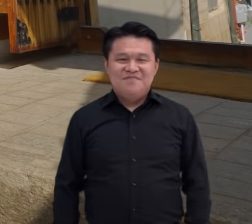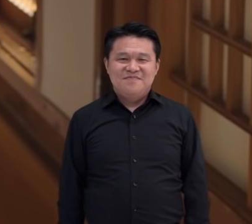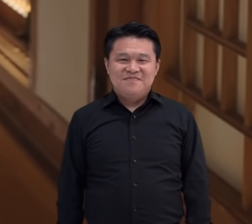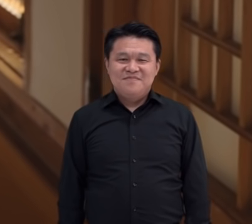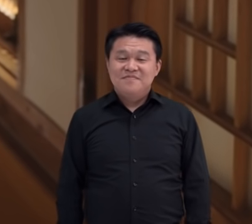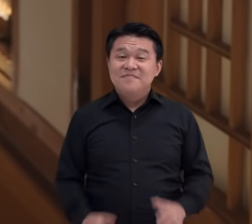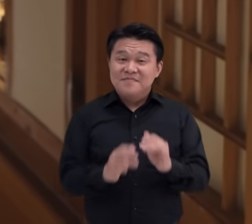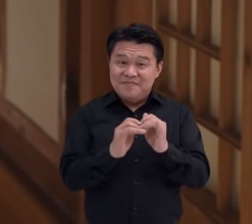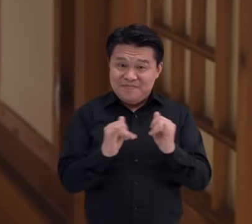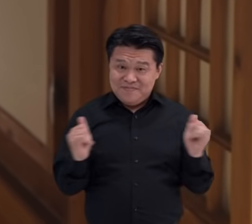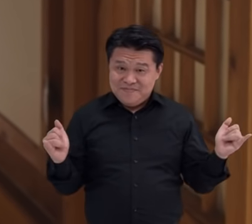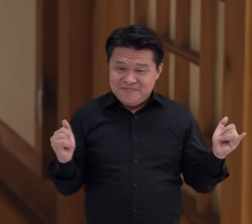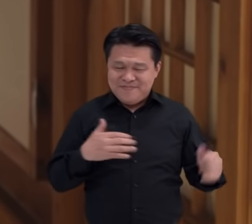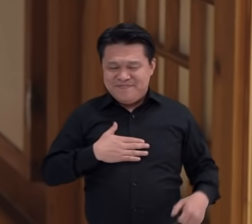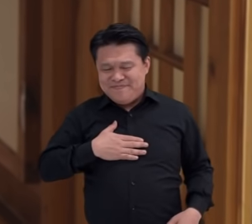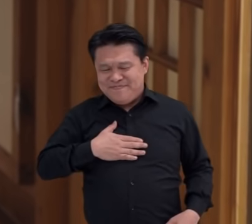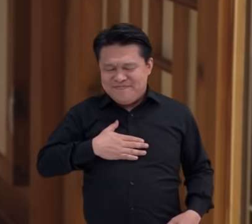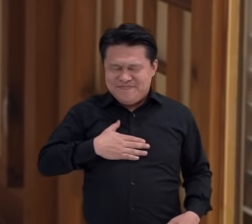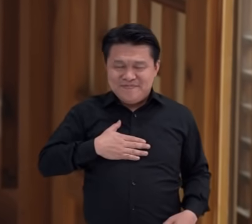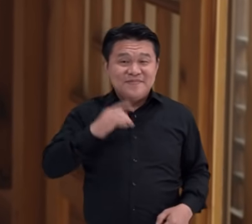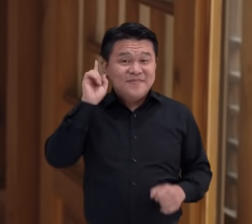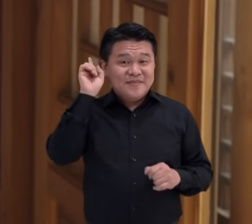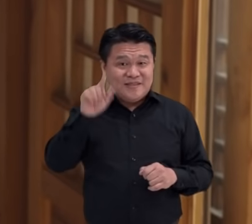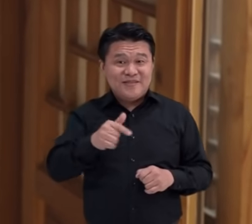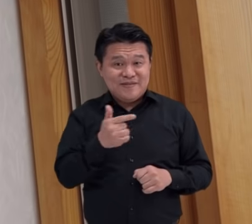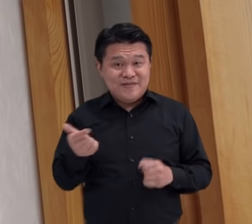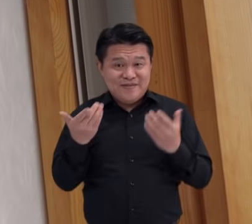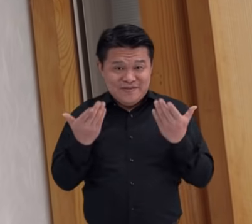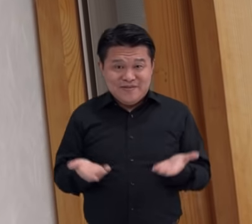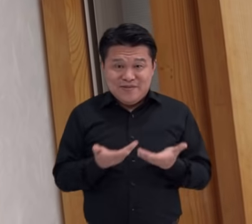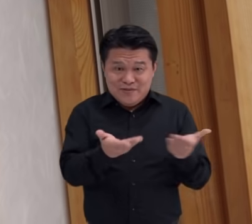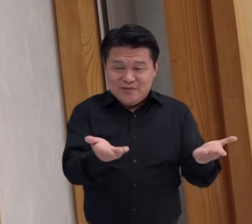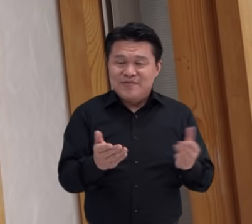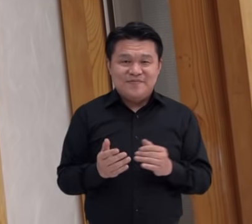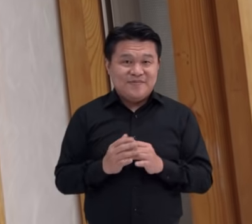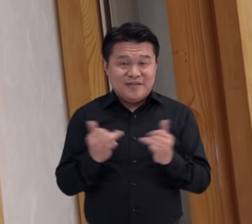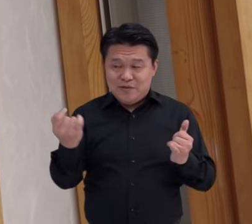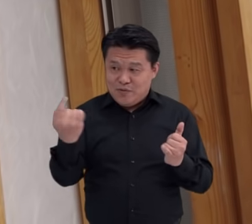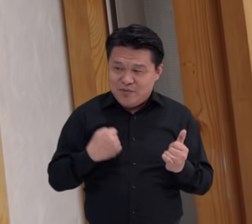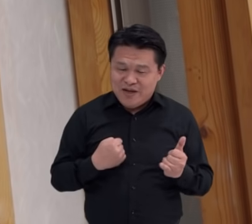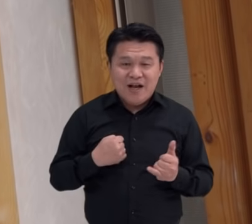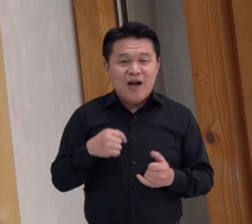Helping people spend a day full of stimulating experiences and unforgettable memories